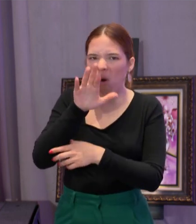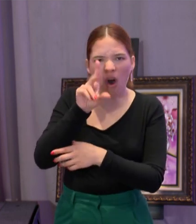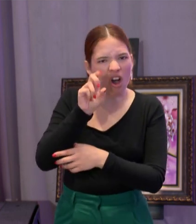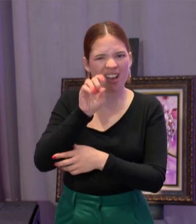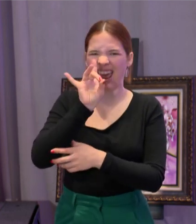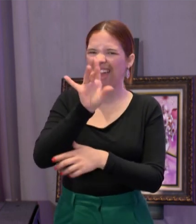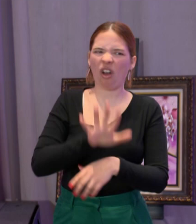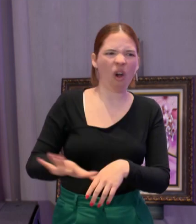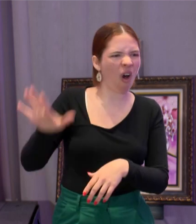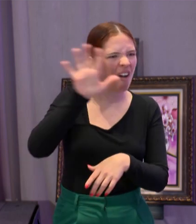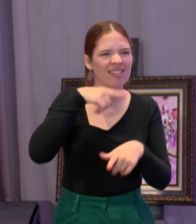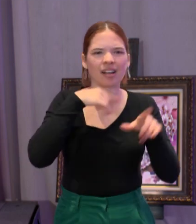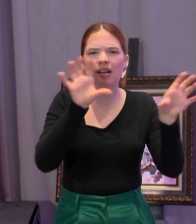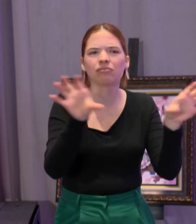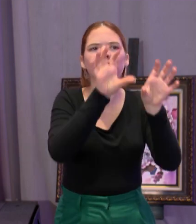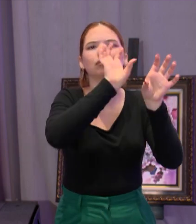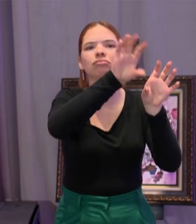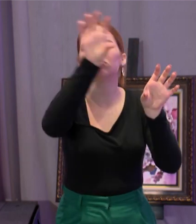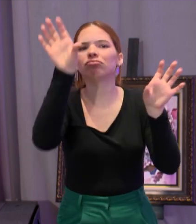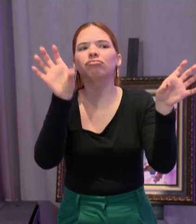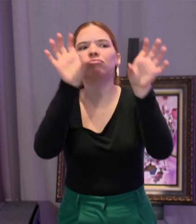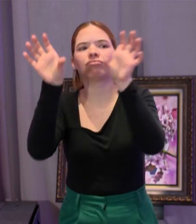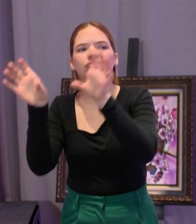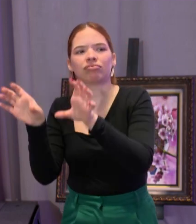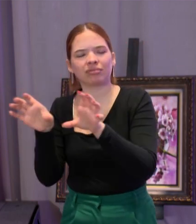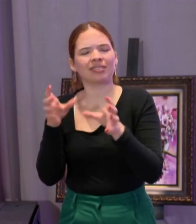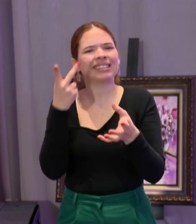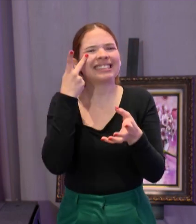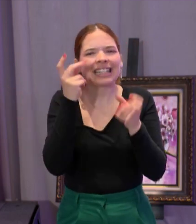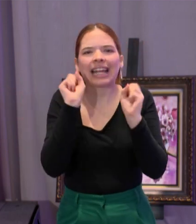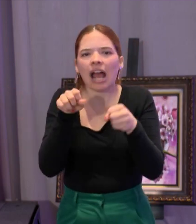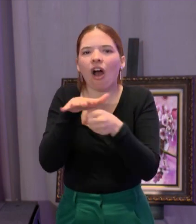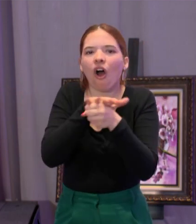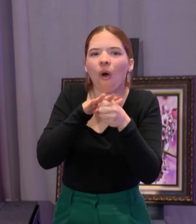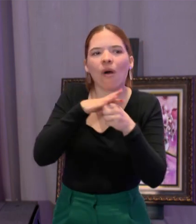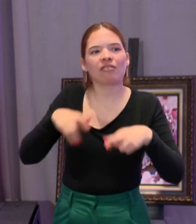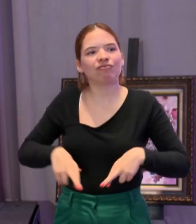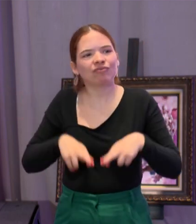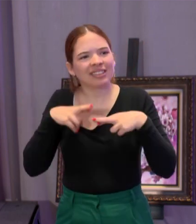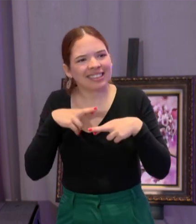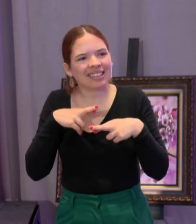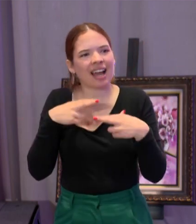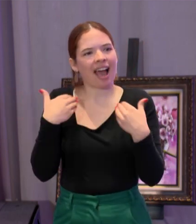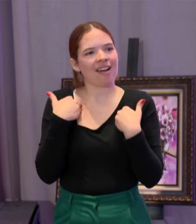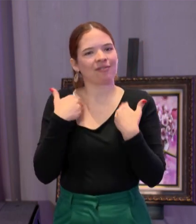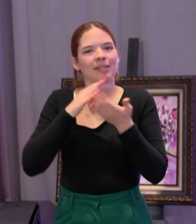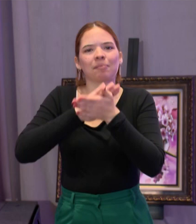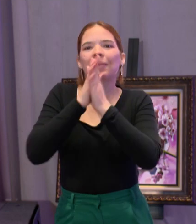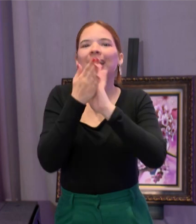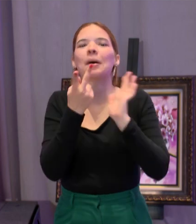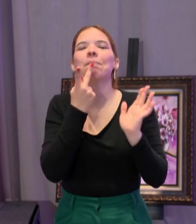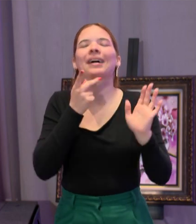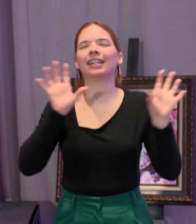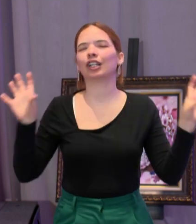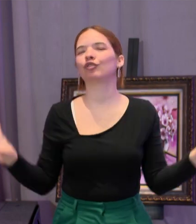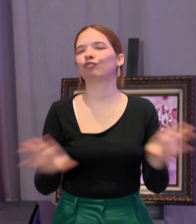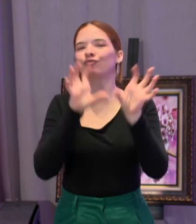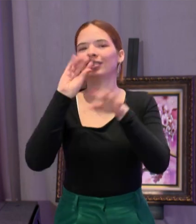THE REGION. WE'RE EAGER TO SEE HOW OUR LOCAL RESIDENTS JOIN IN TO MAKE ENTIRE NEIGHBORHOODS BLOOM WITH CREATIVITY AND BEAUTY.